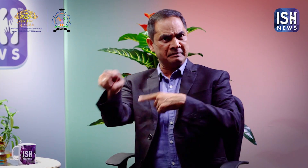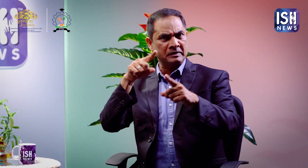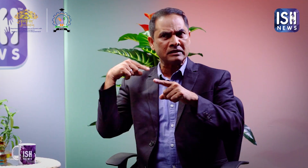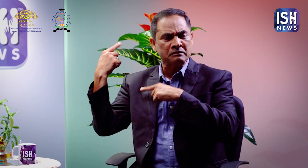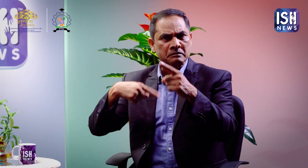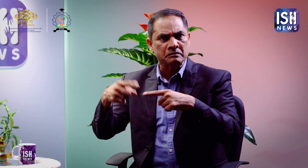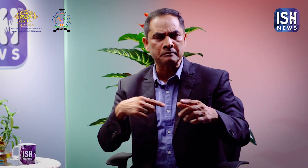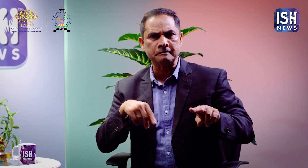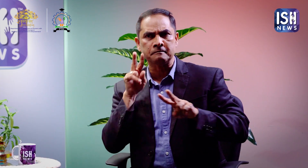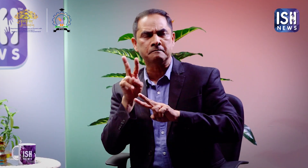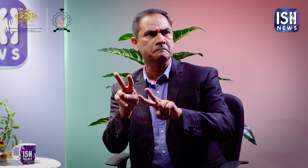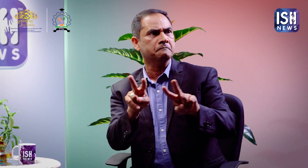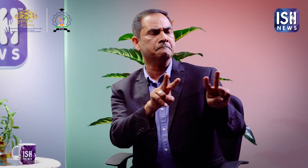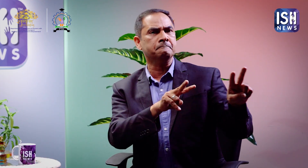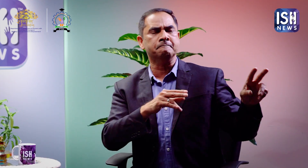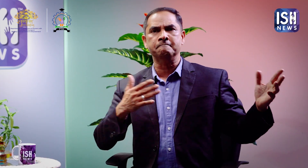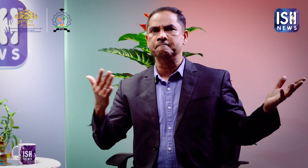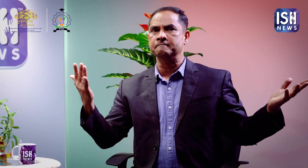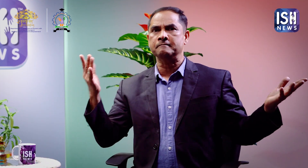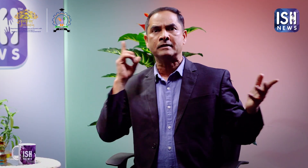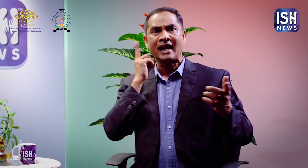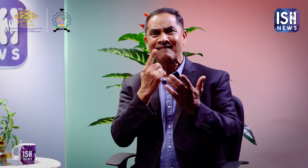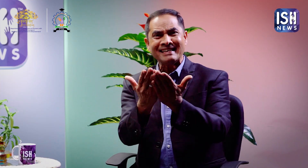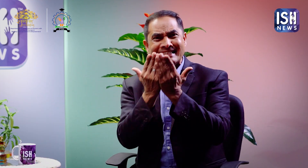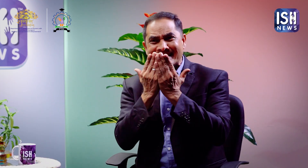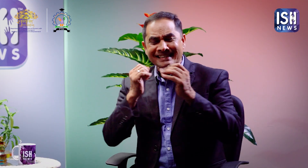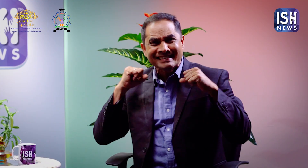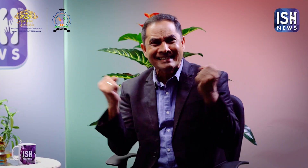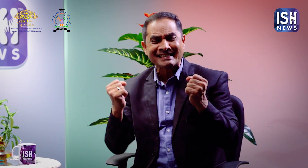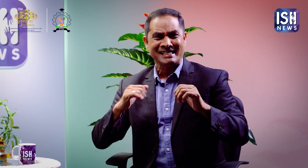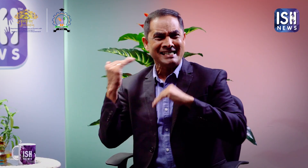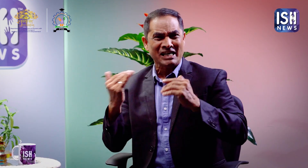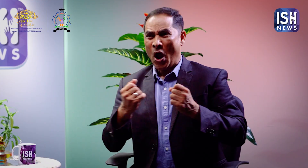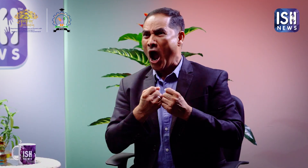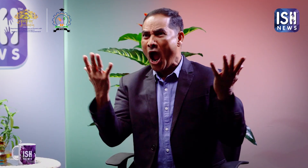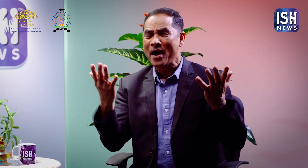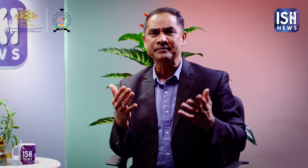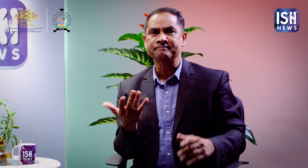I have observed a troubling trend where many do not put in honest effort into their studies.